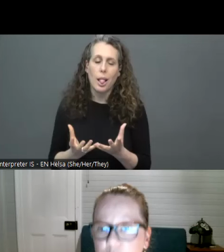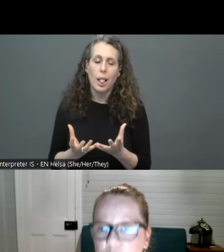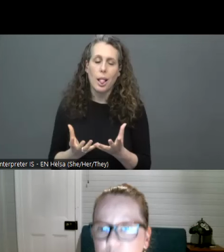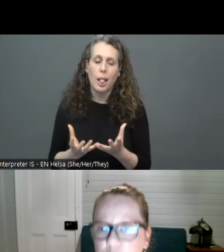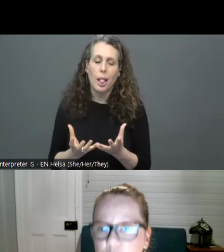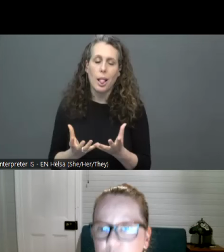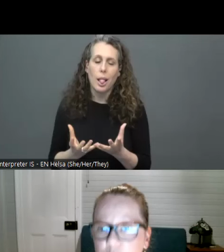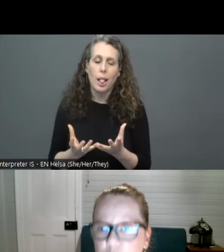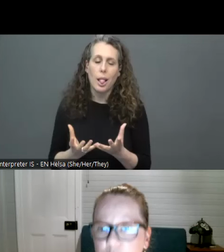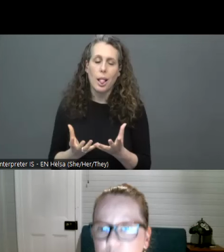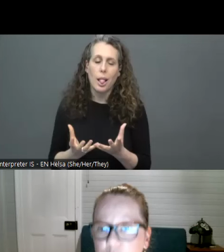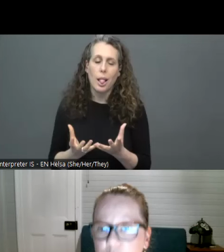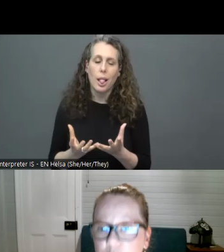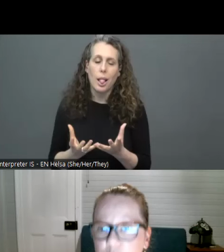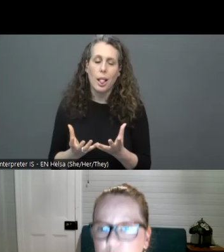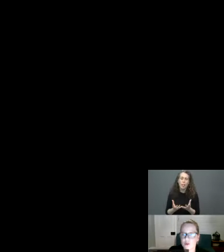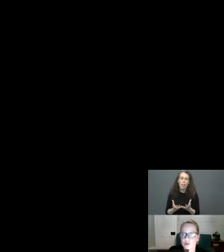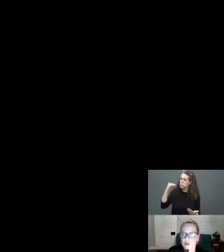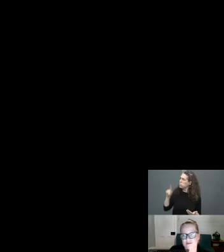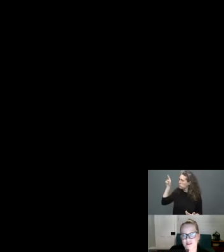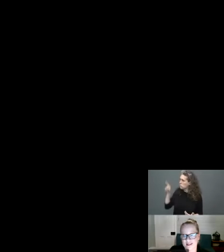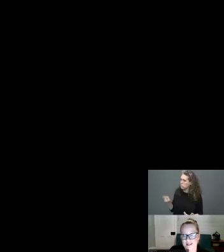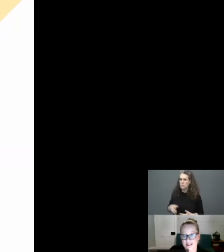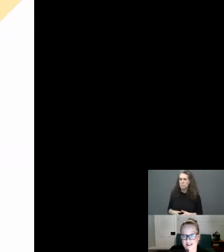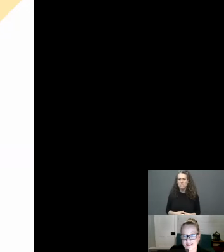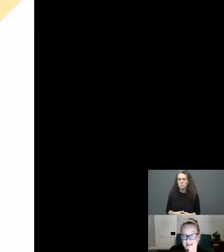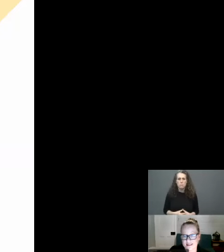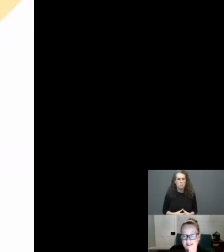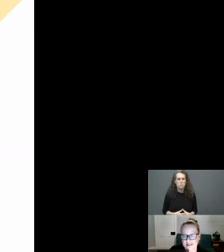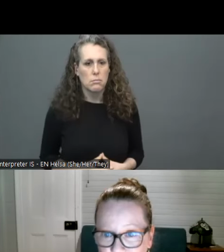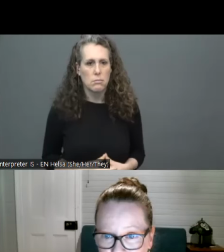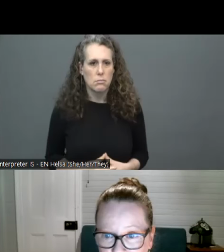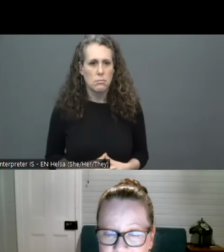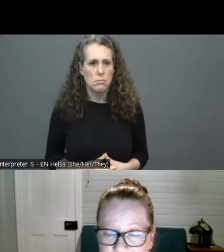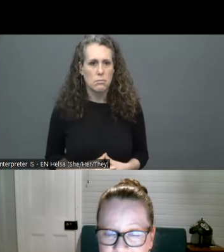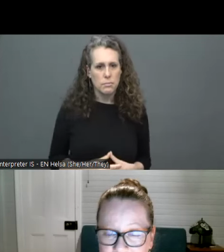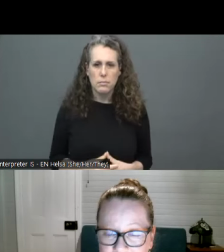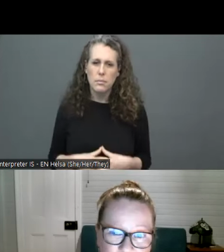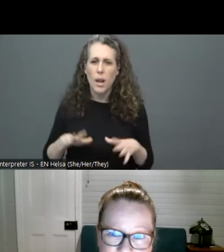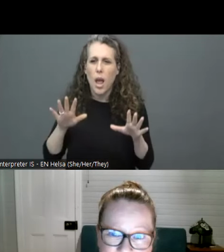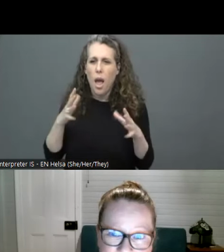In this table here, it provides a bit of a summary of the different types of mechanisms well, it provides a list of all the different technical support mechanisms that we involved in this piece of research. Generally, you can divide these technical support mechanisms into three different